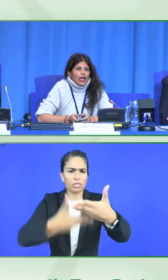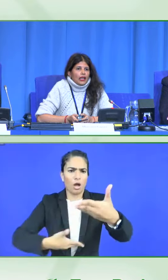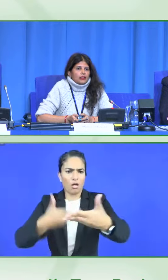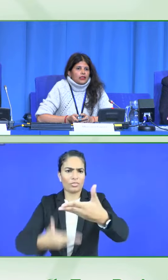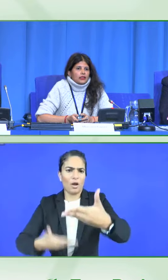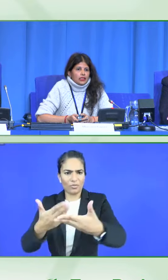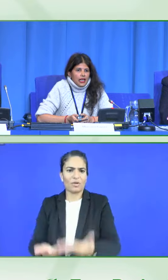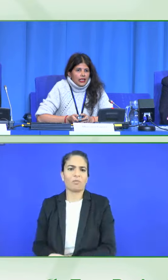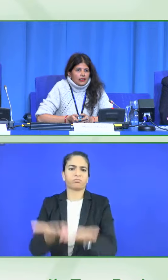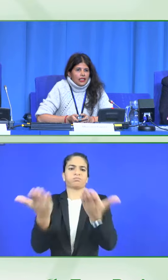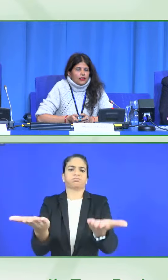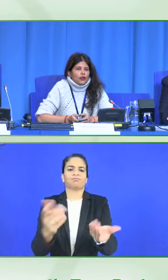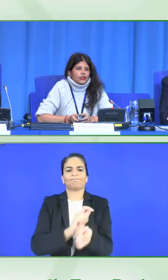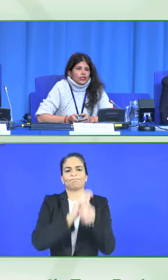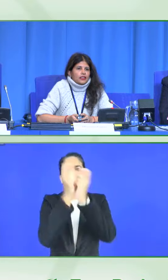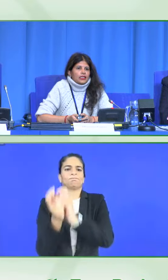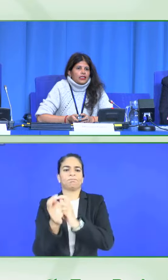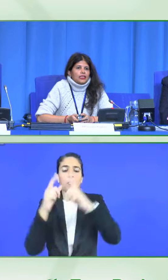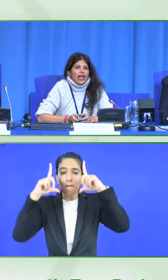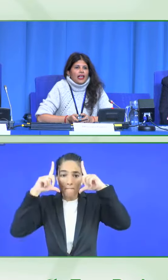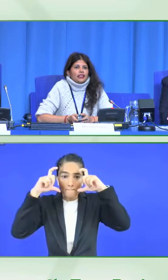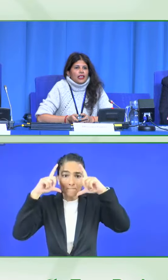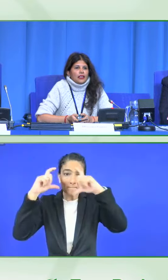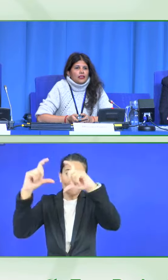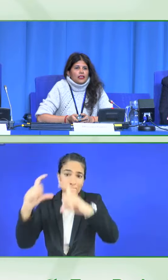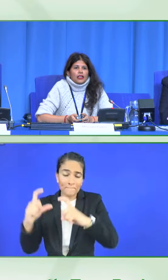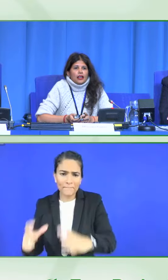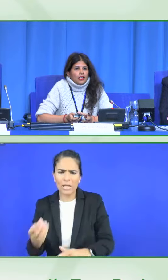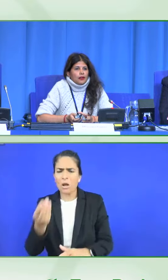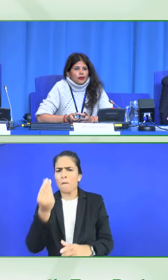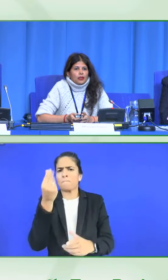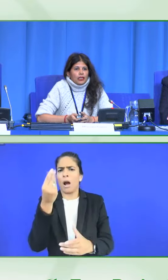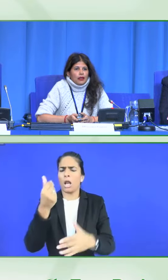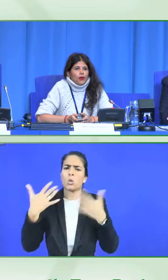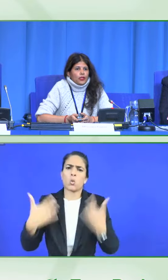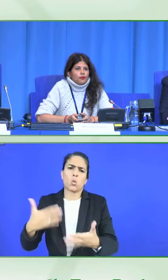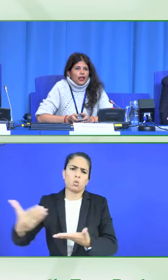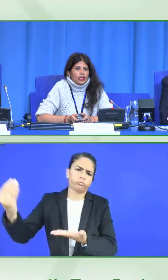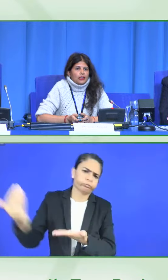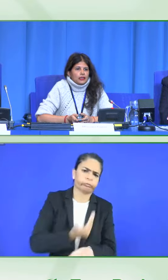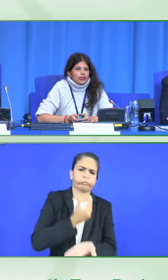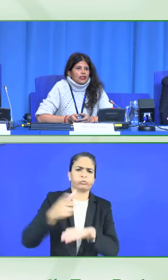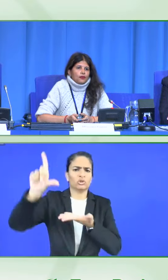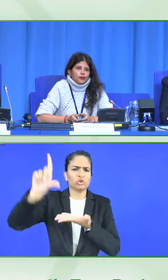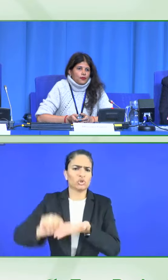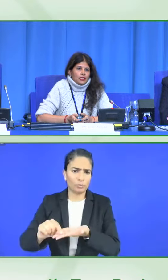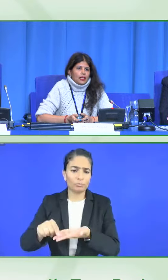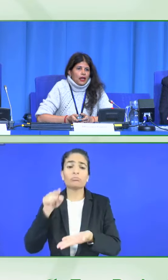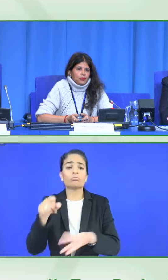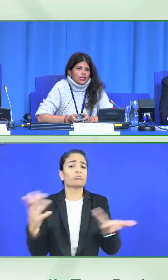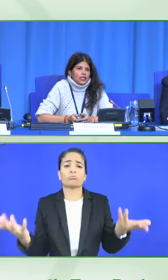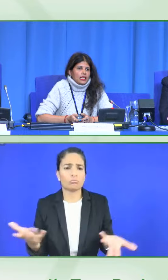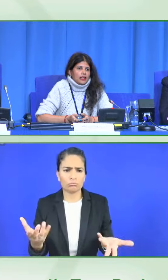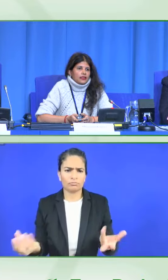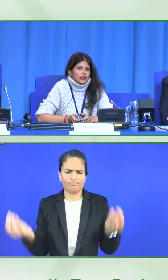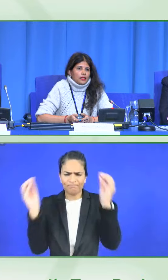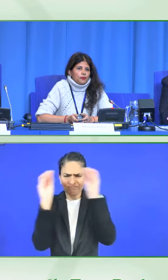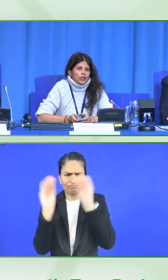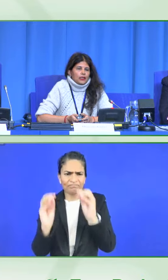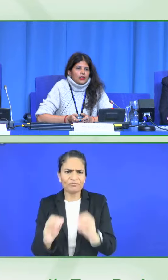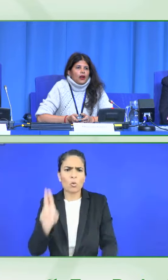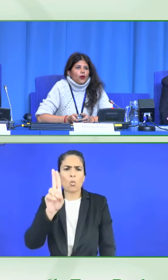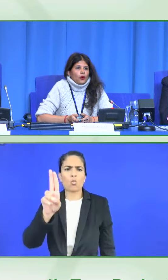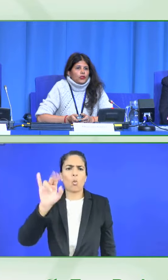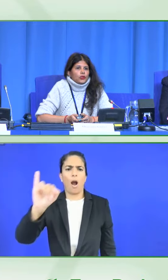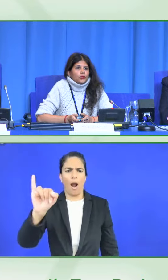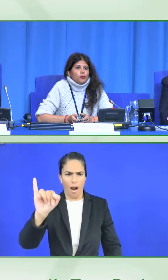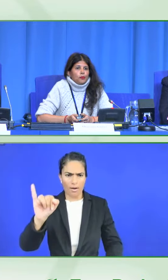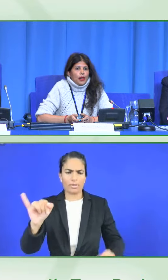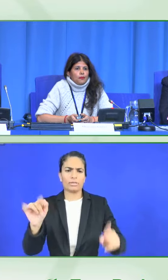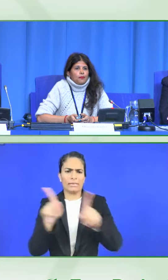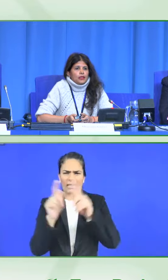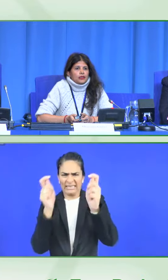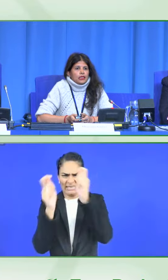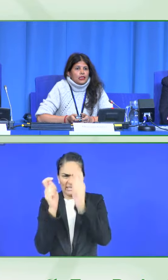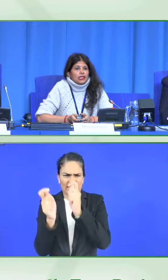Finally, for Assistive Technology users, you have the ability to say all of the settings